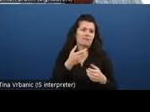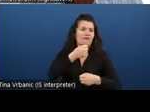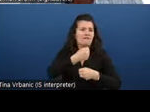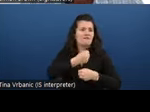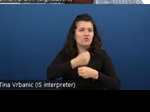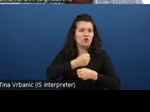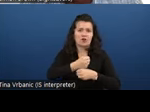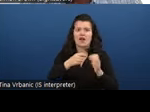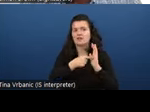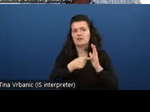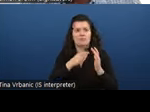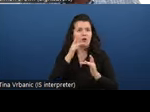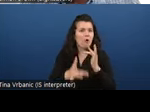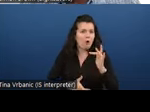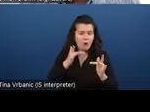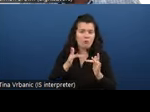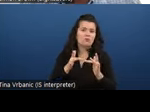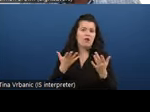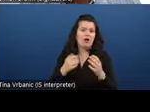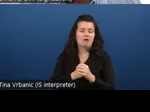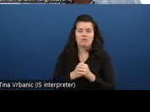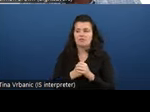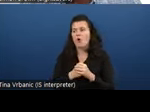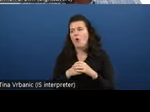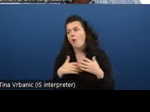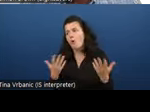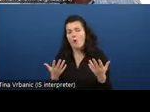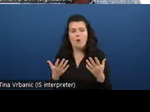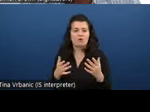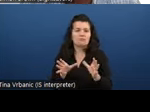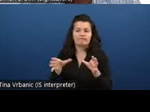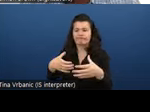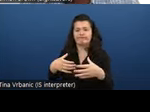12:26:35 and classroom learning exchange, as part of that the best skills to succeed